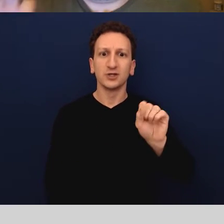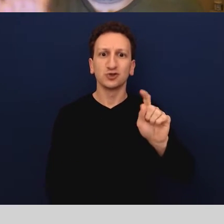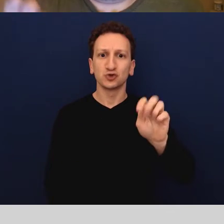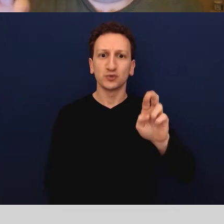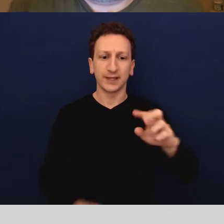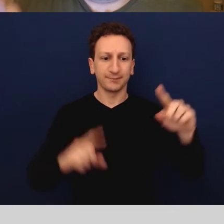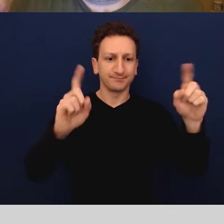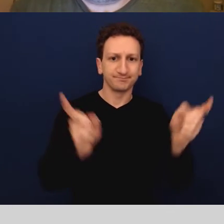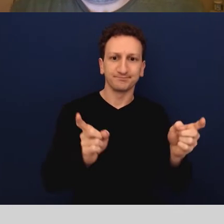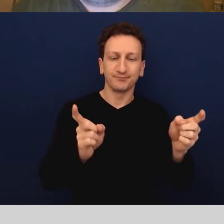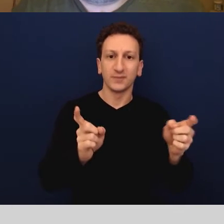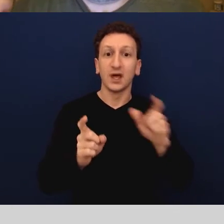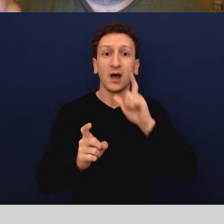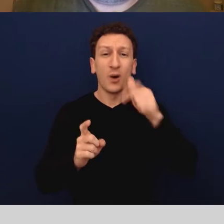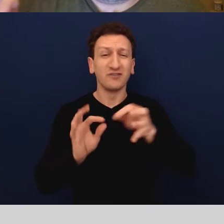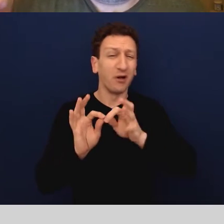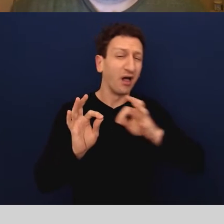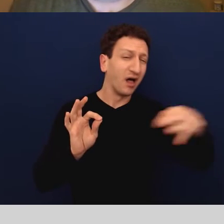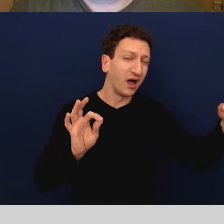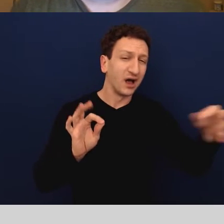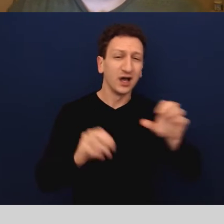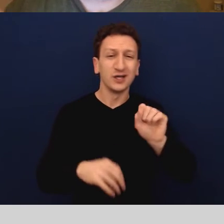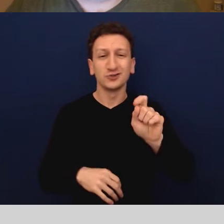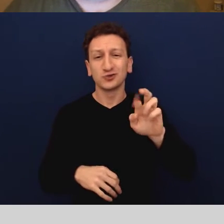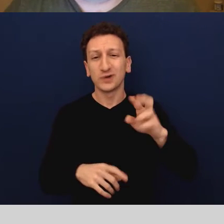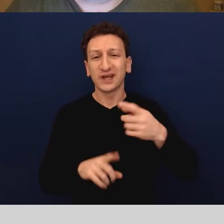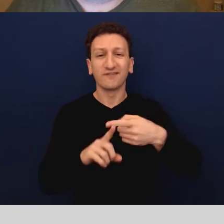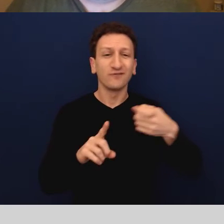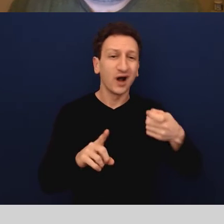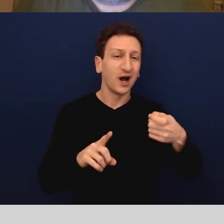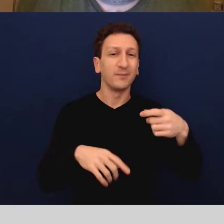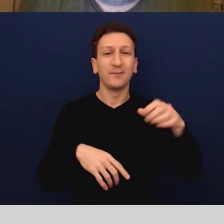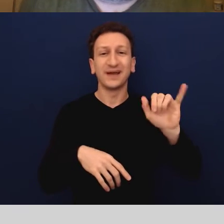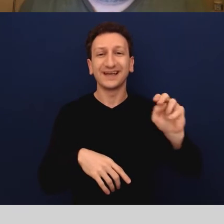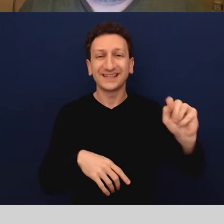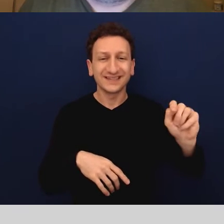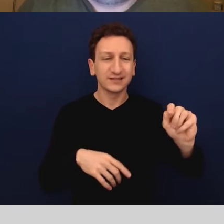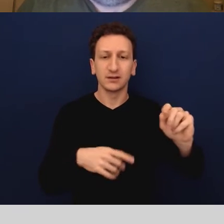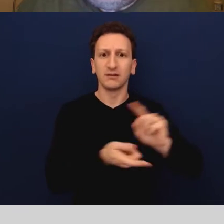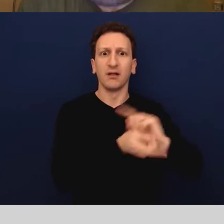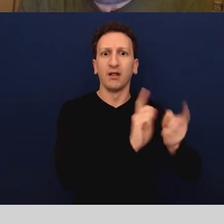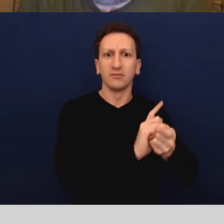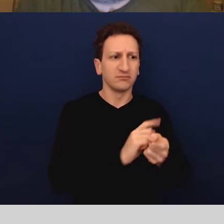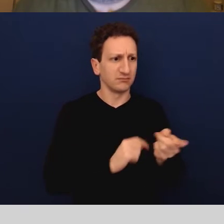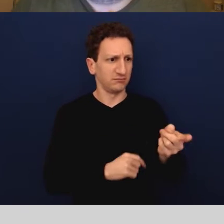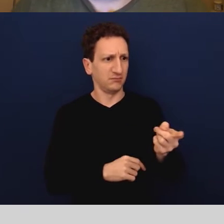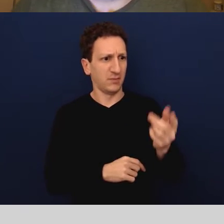string from string, string from fraction, string from decimal, string just to figure it out. It doesn't even look like a method.